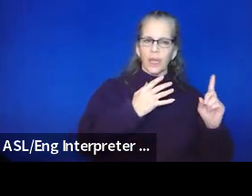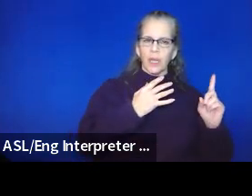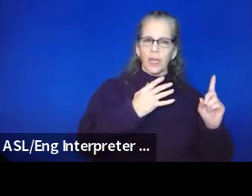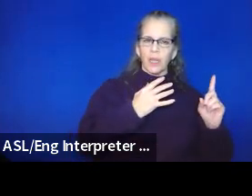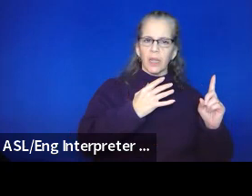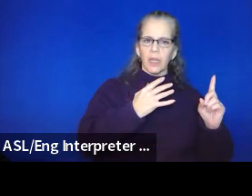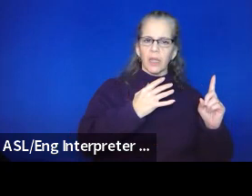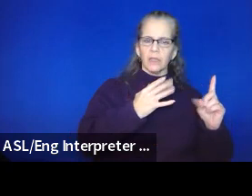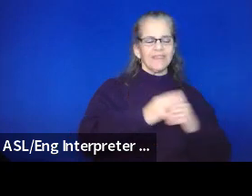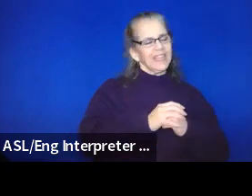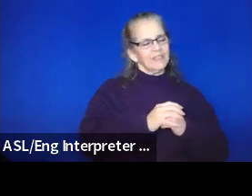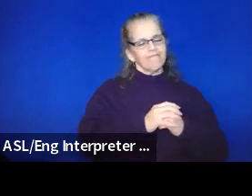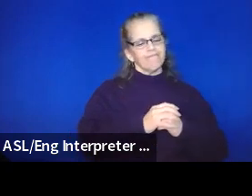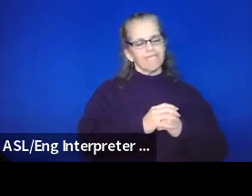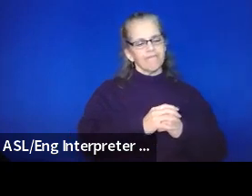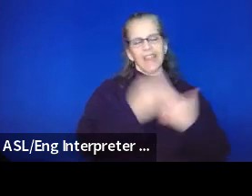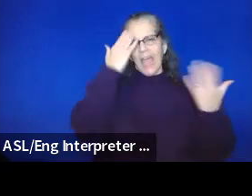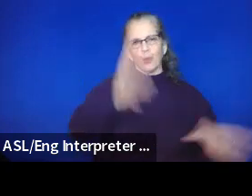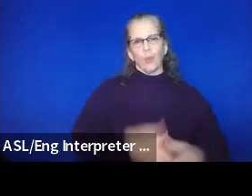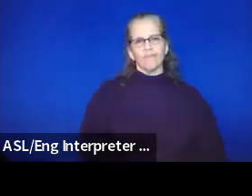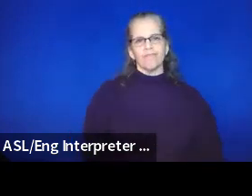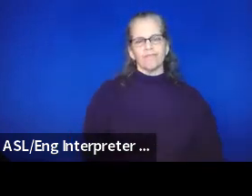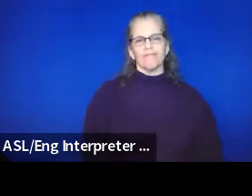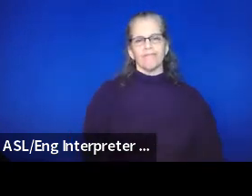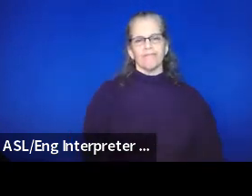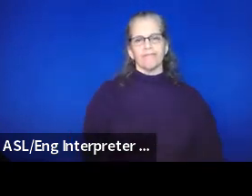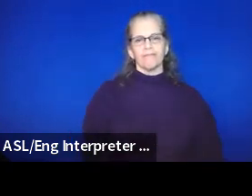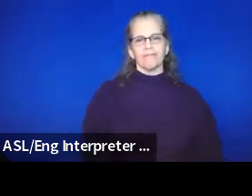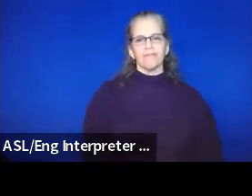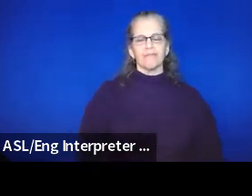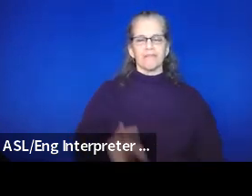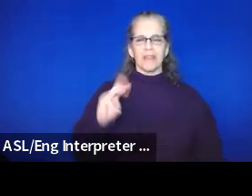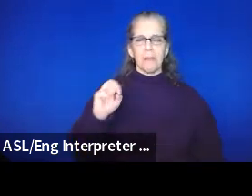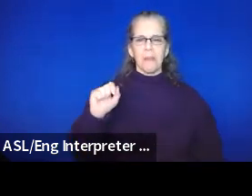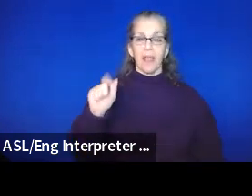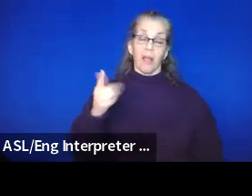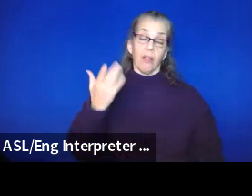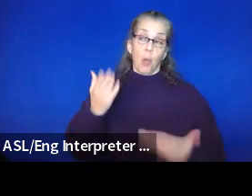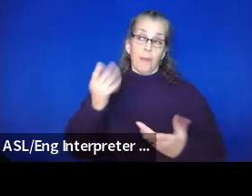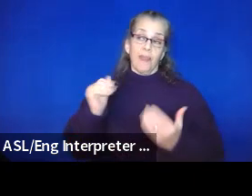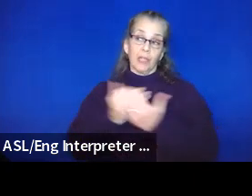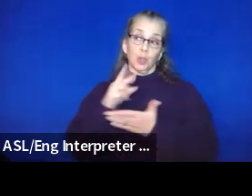know how lip reading plays into it. Maybe that's another research topic to investigate.